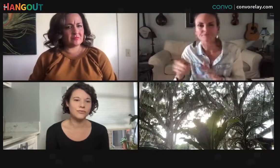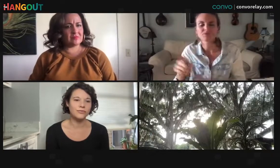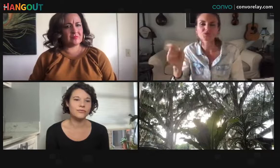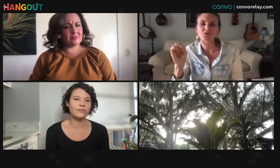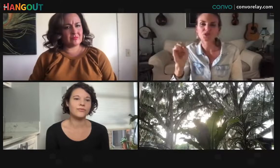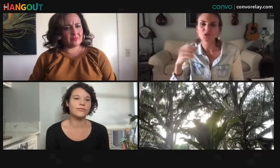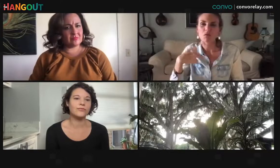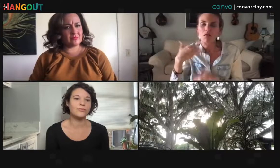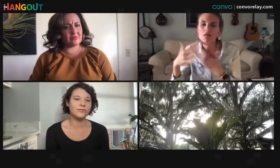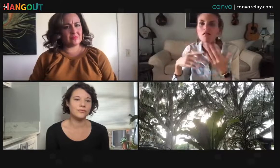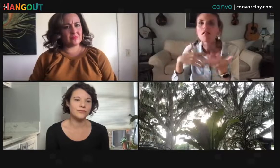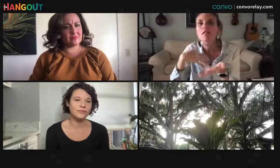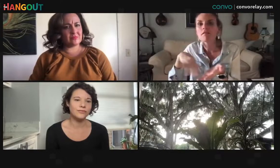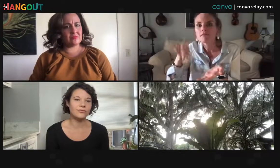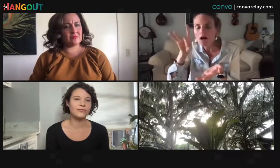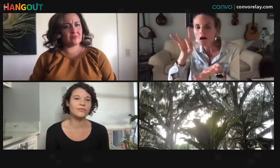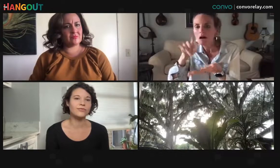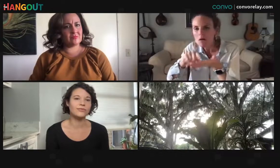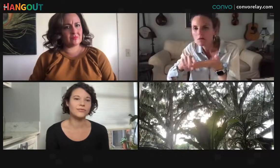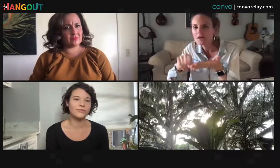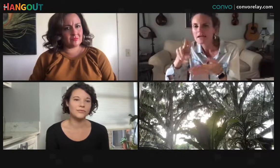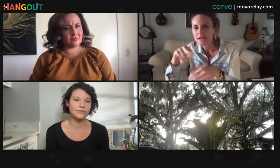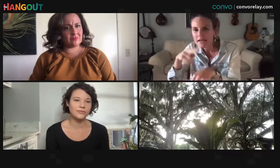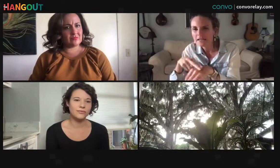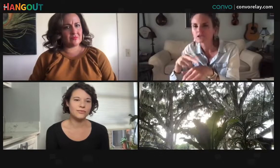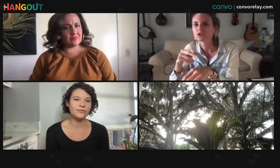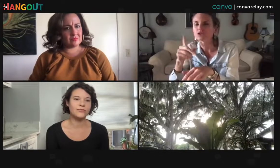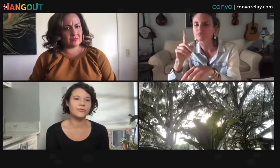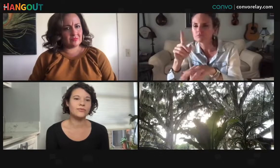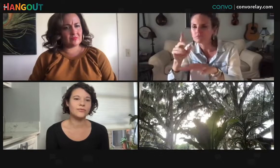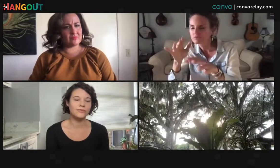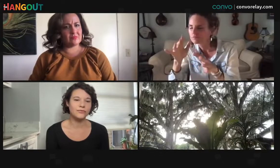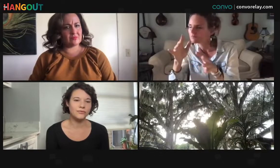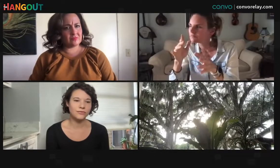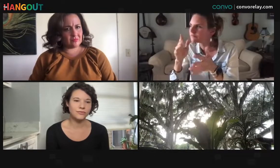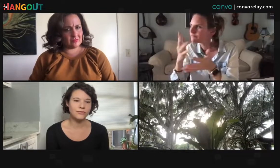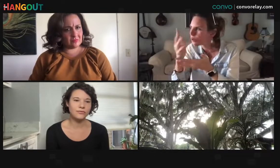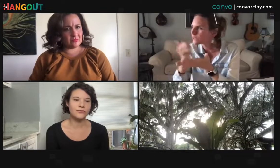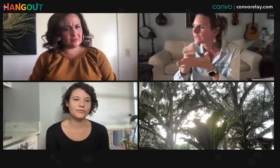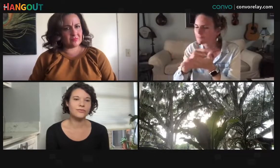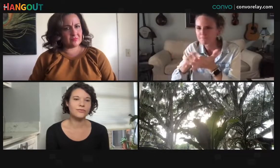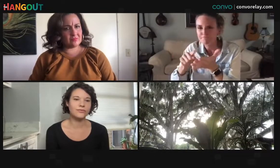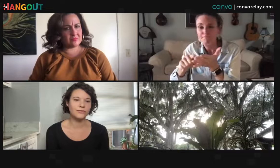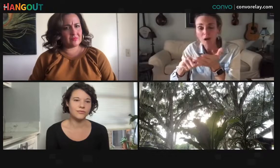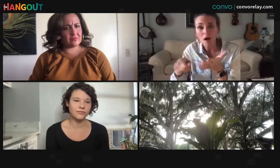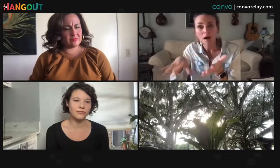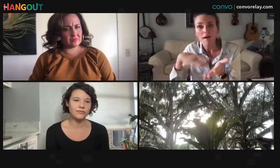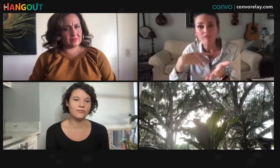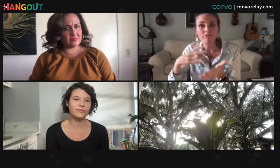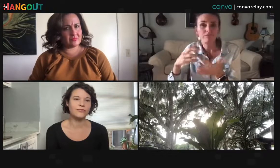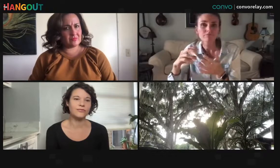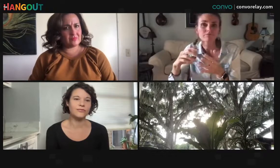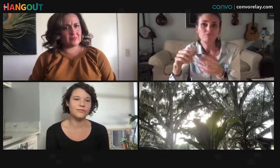outside camping i'd always want to get out in nature and i started researching and i started finding out that forest therapy